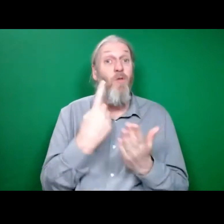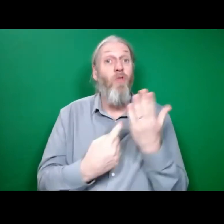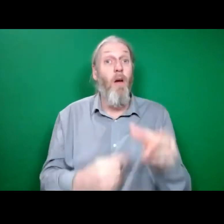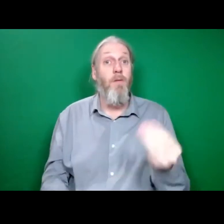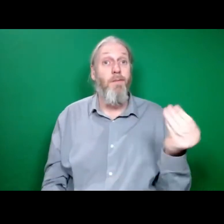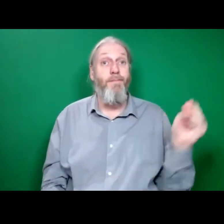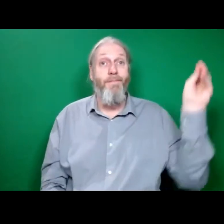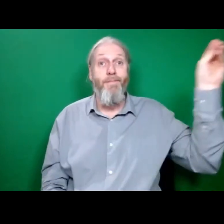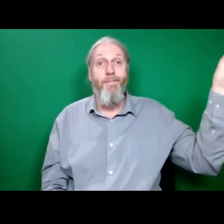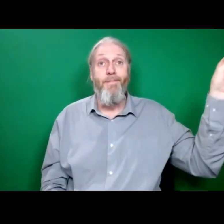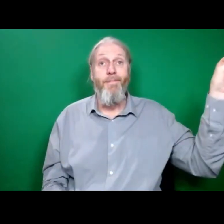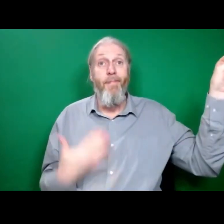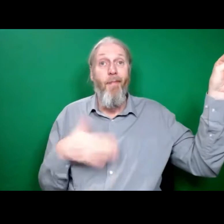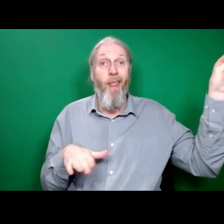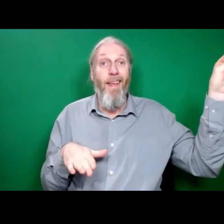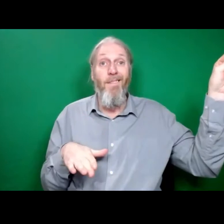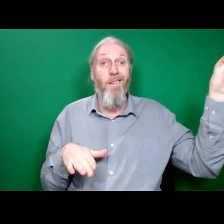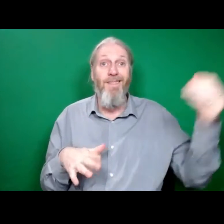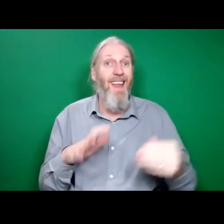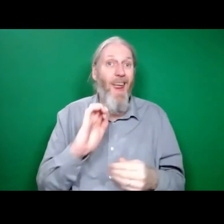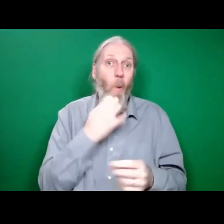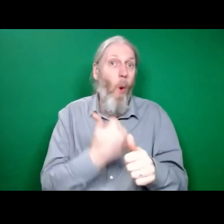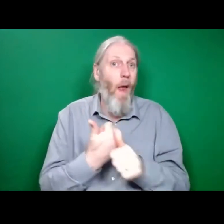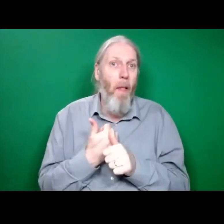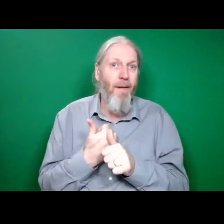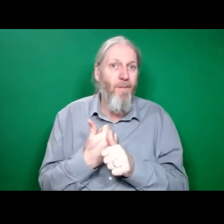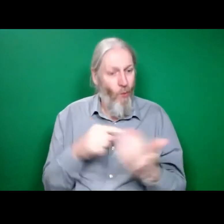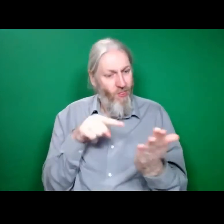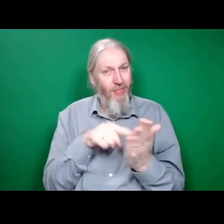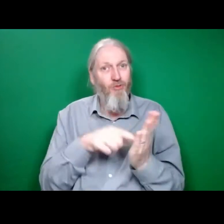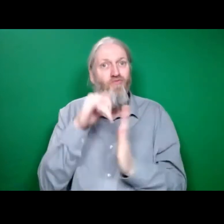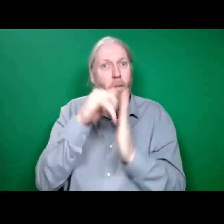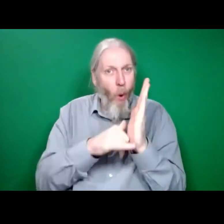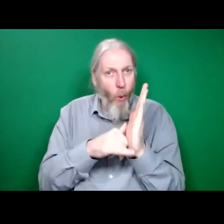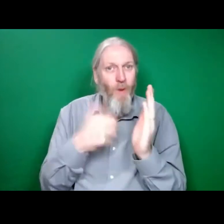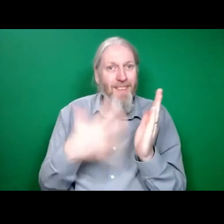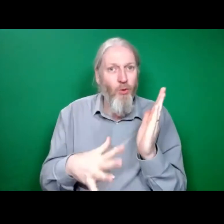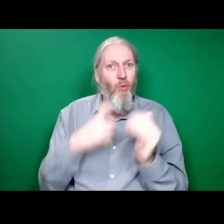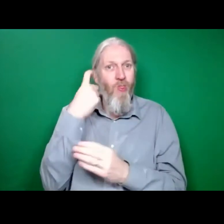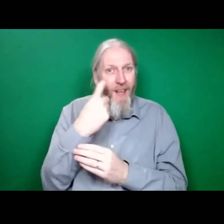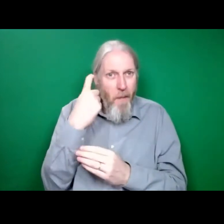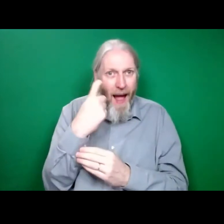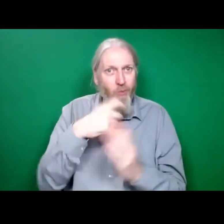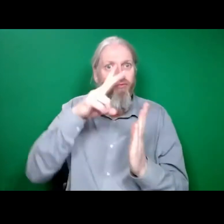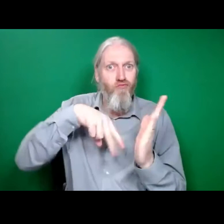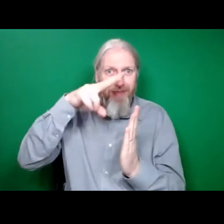that's not for me, that culture. It is almost like, do you listen to music, do you go to the cinema? All of a